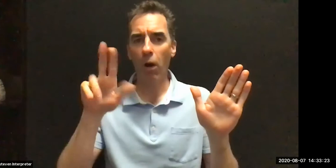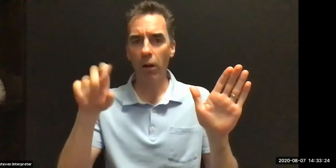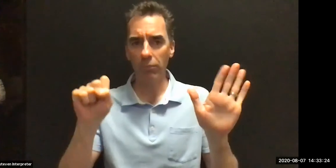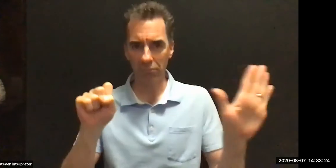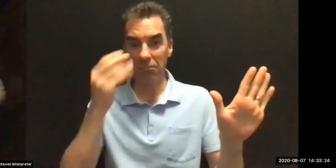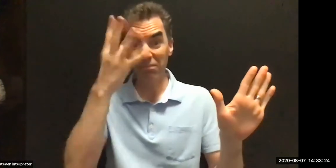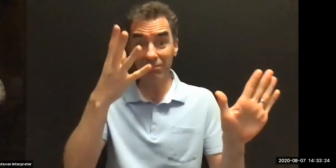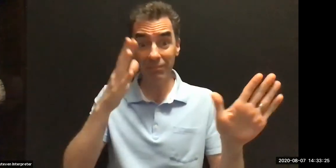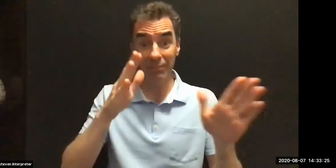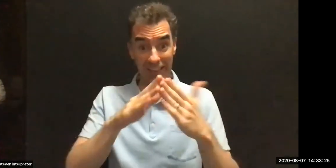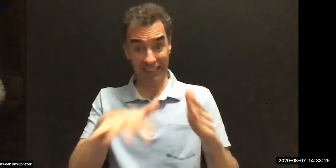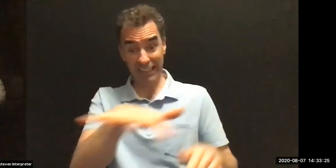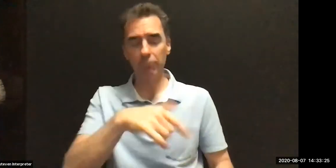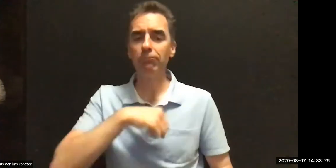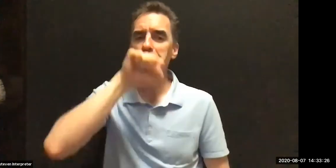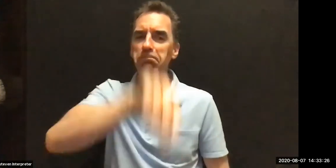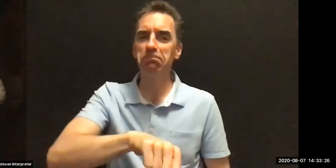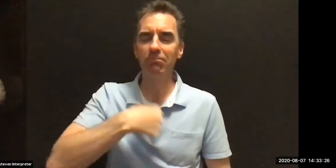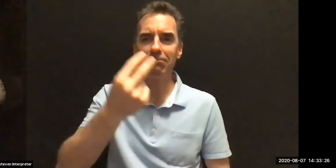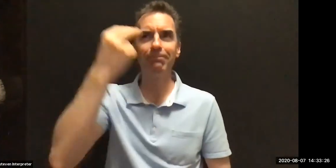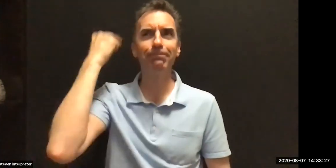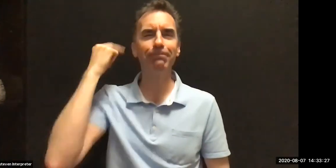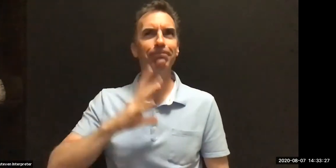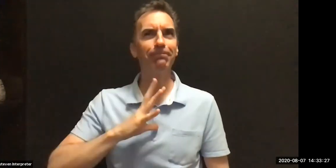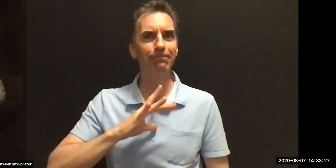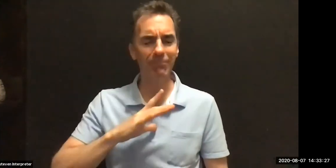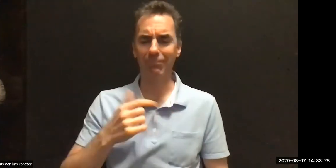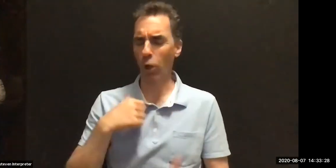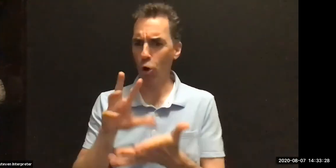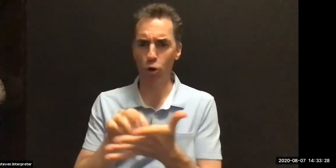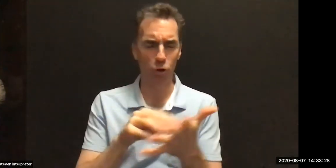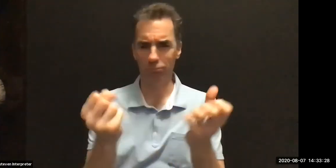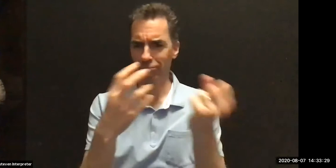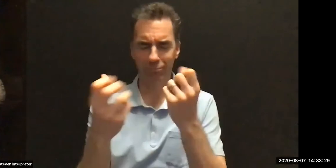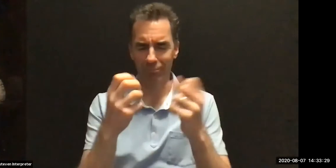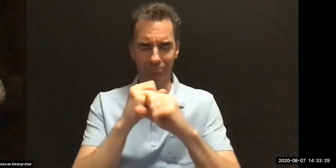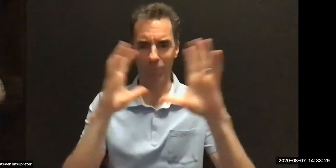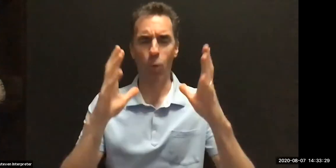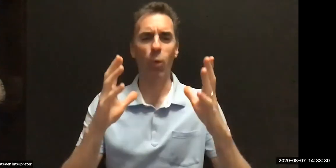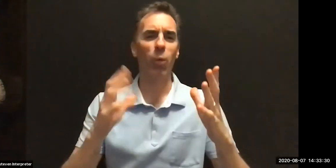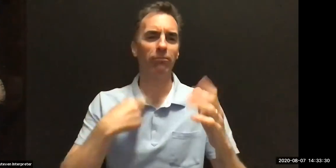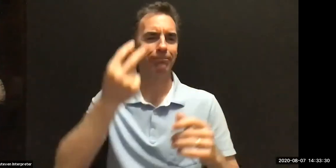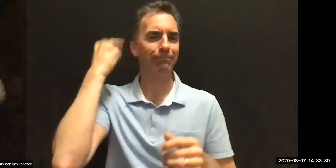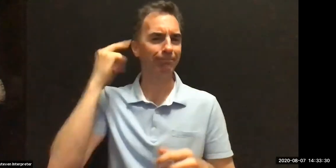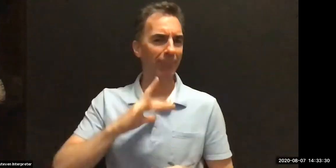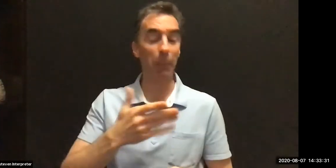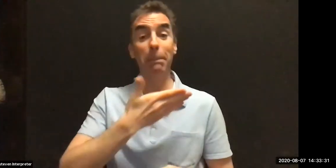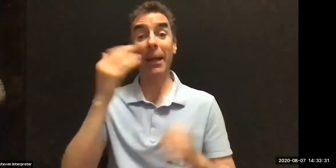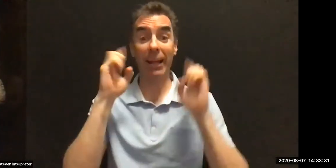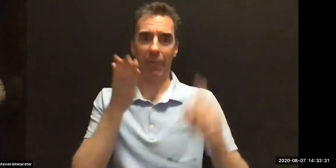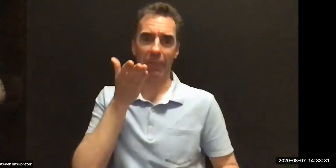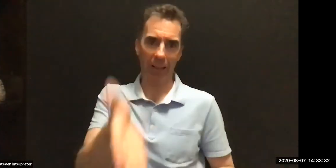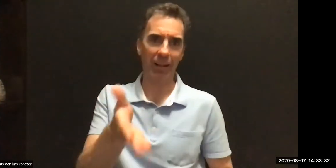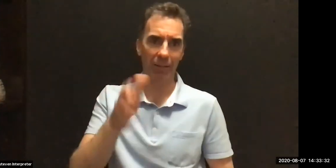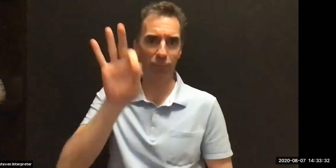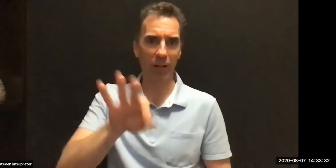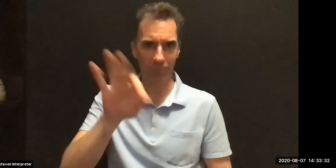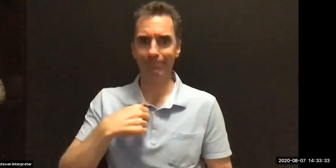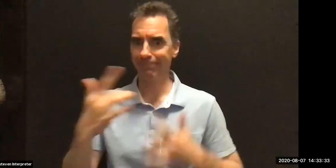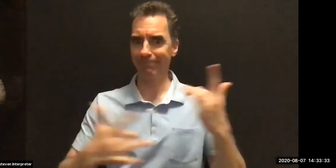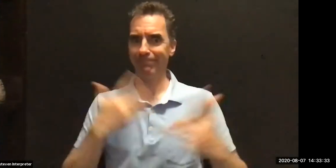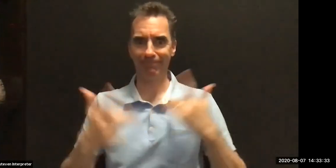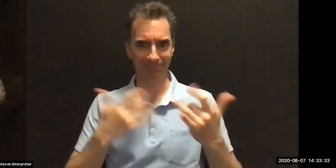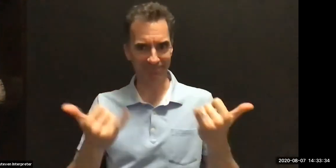Channelle Charest: It gave me a ton of great experience and just was awesome had some of my best education there so super excited to talk to you guys, I would like to say that